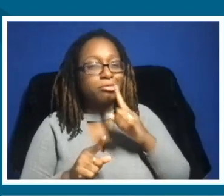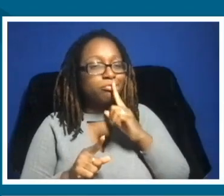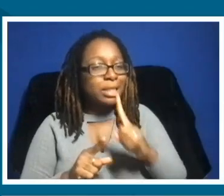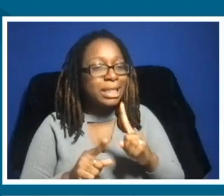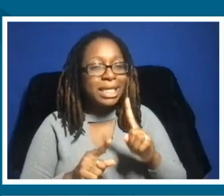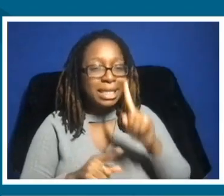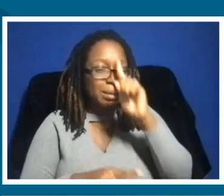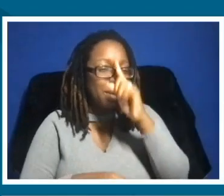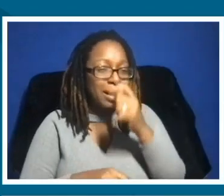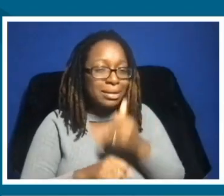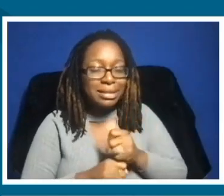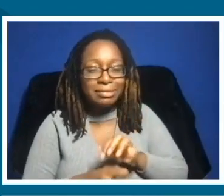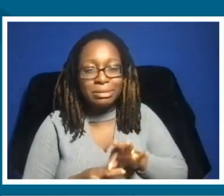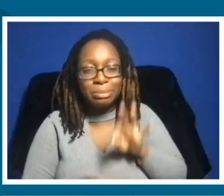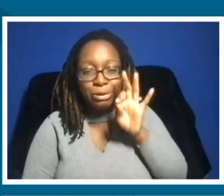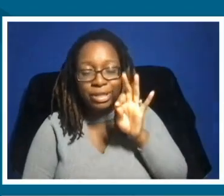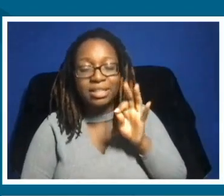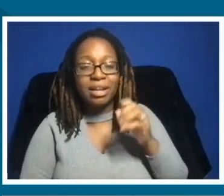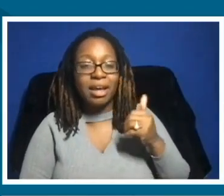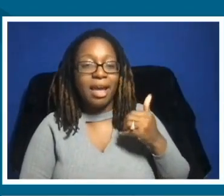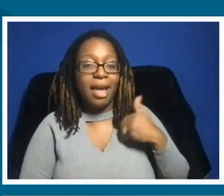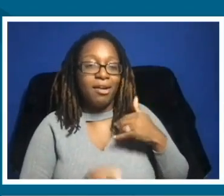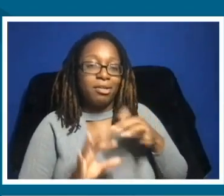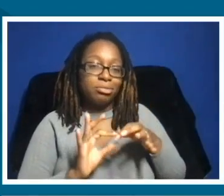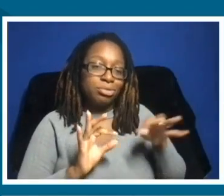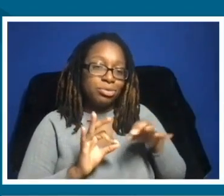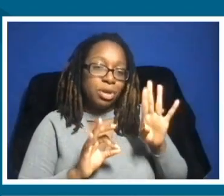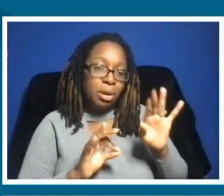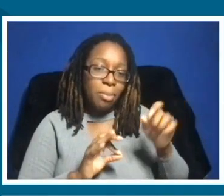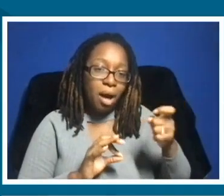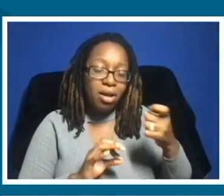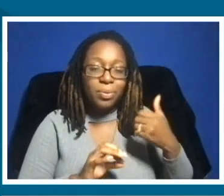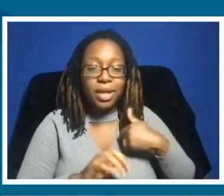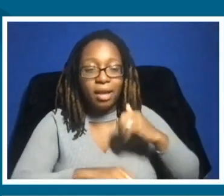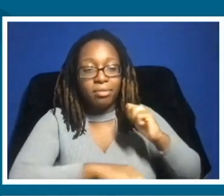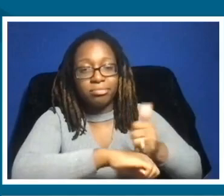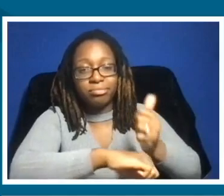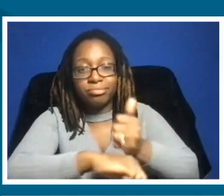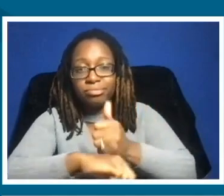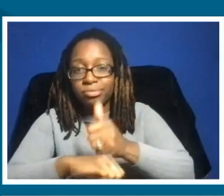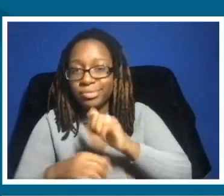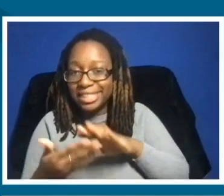subscription box for an adventure around